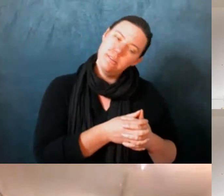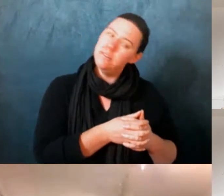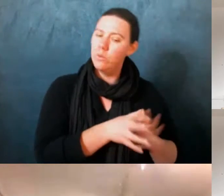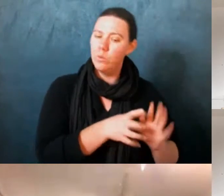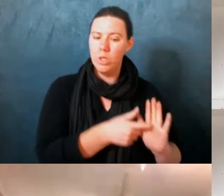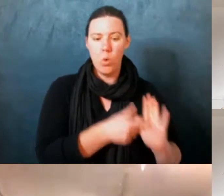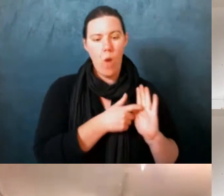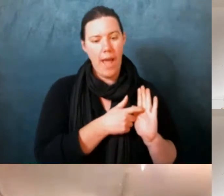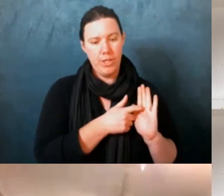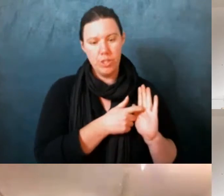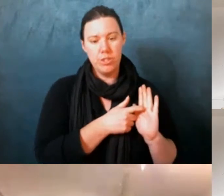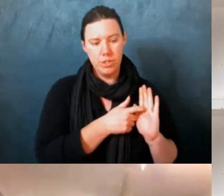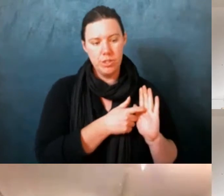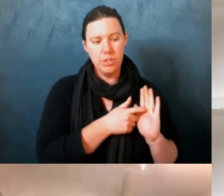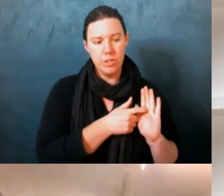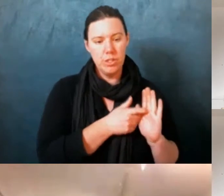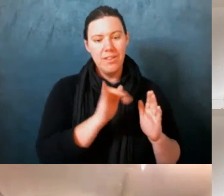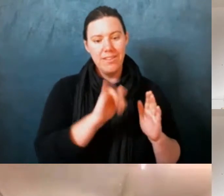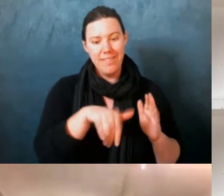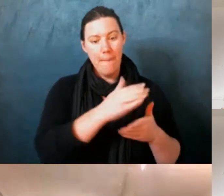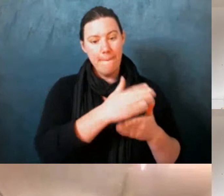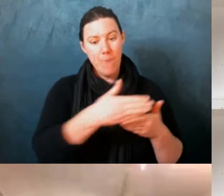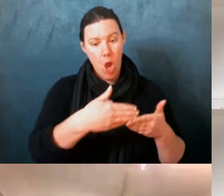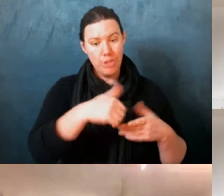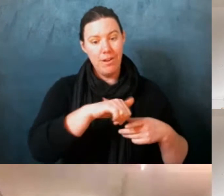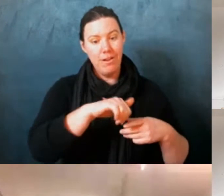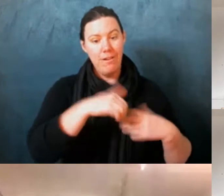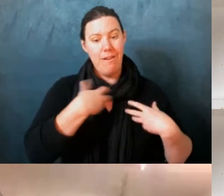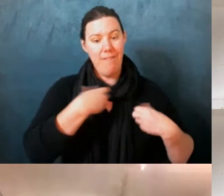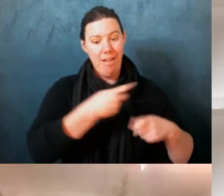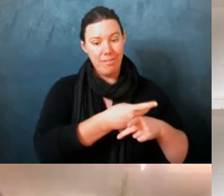that a part of medical healthcare professional training